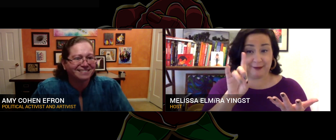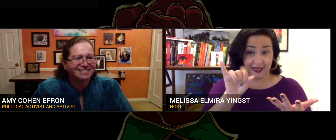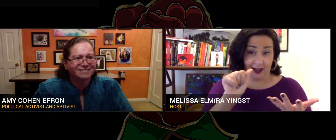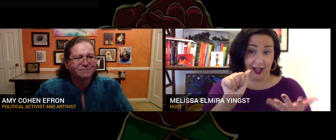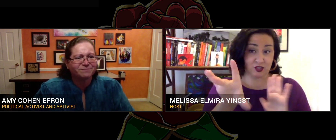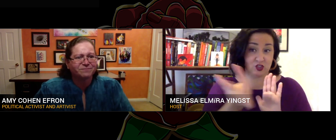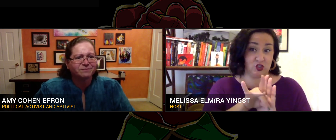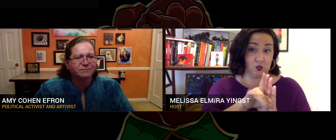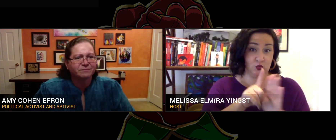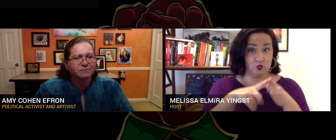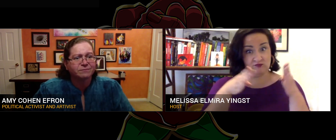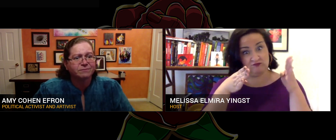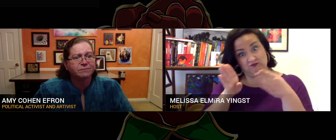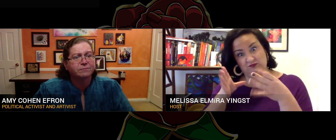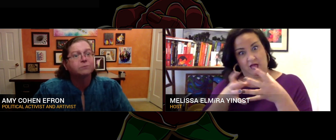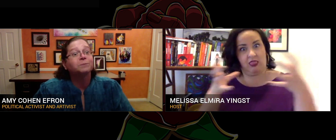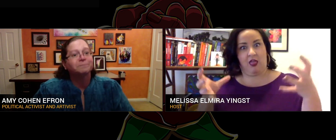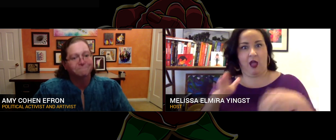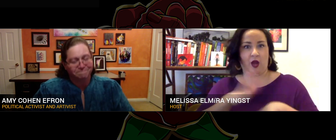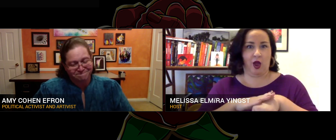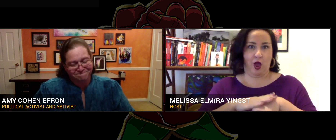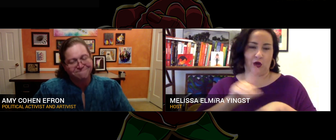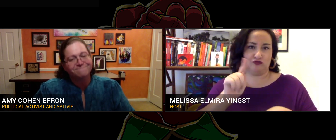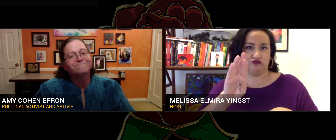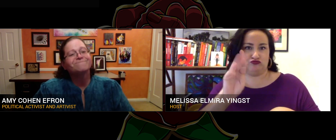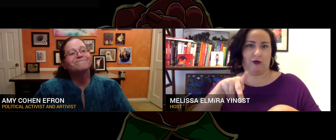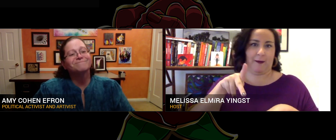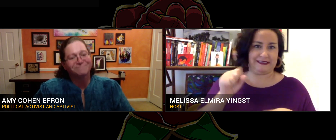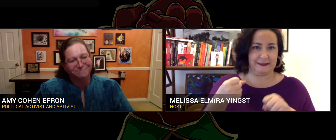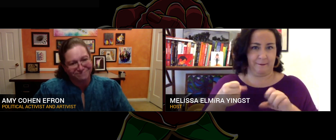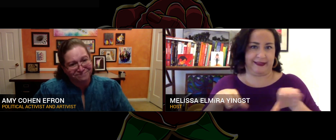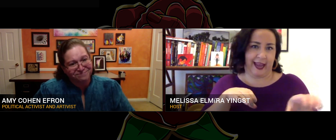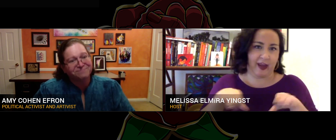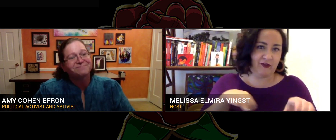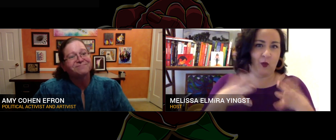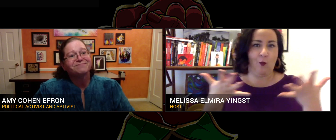Like the media chose to focus a lot on Trump's behavior and